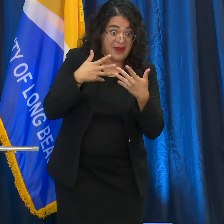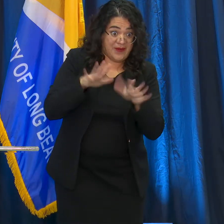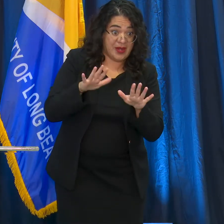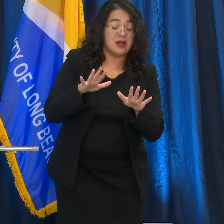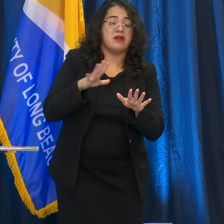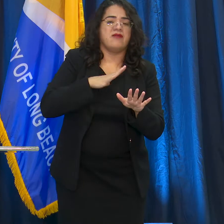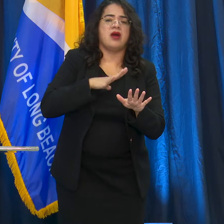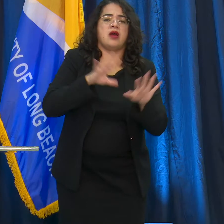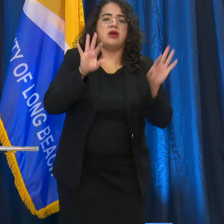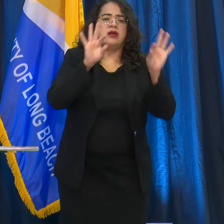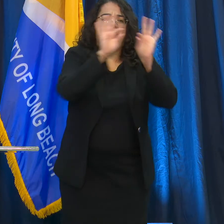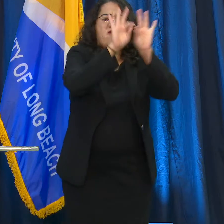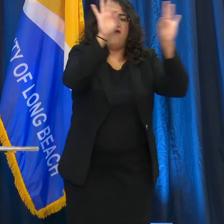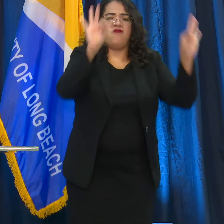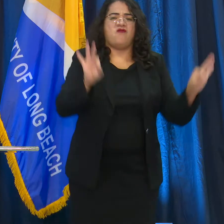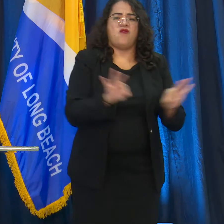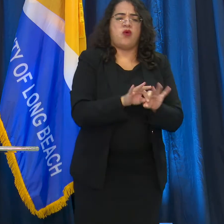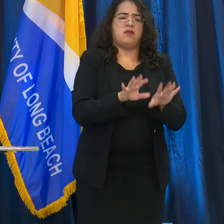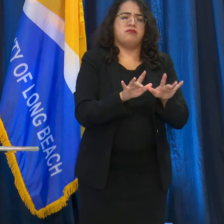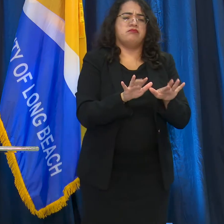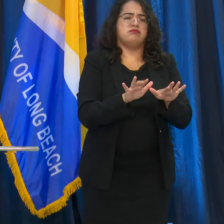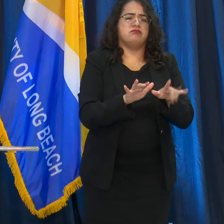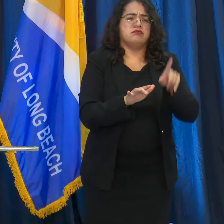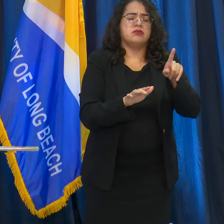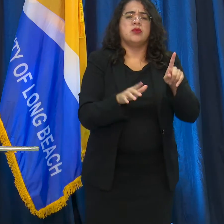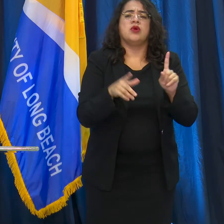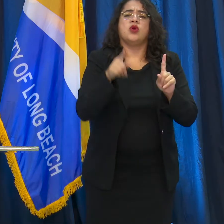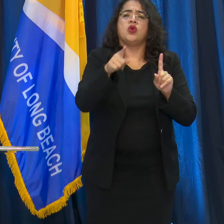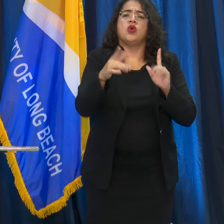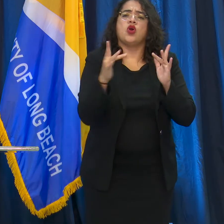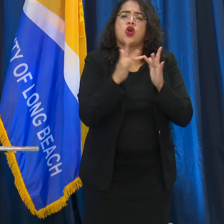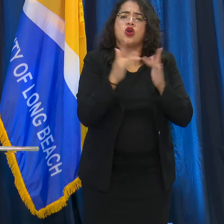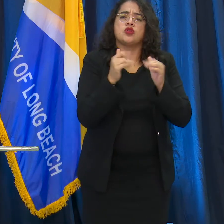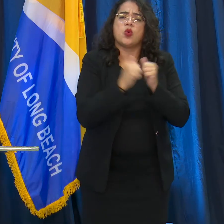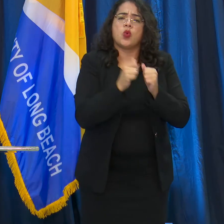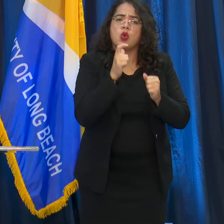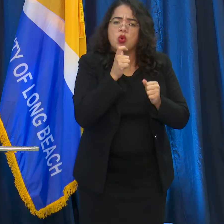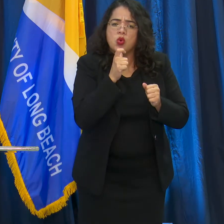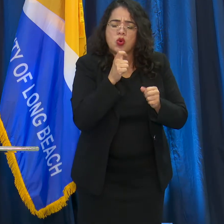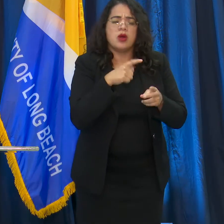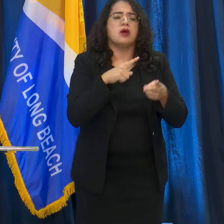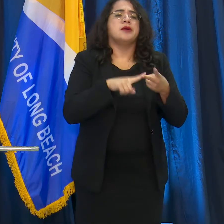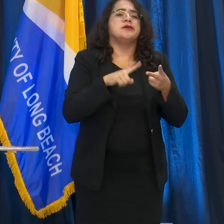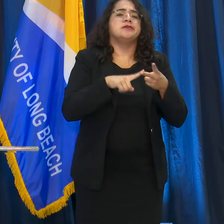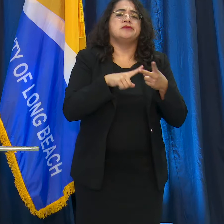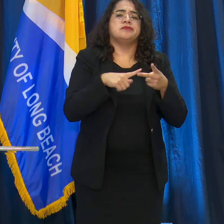to list some demographic information and the people that they were in contact with while they were infectious. This will